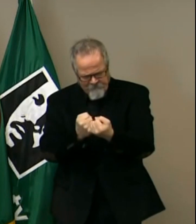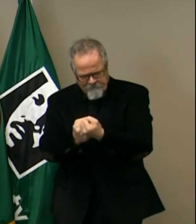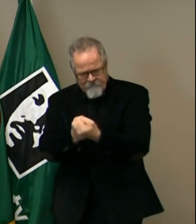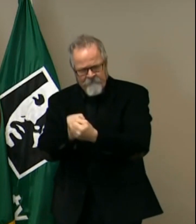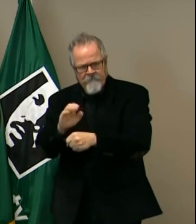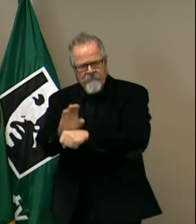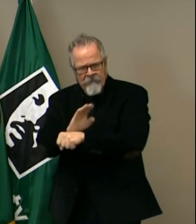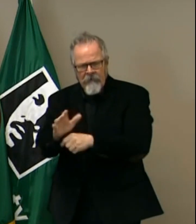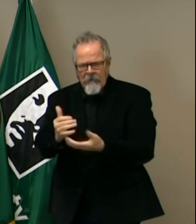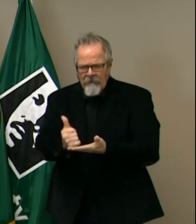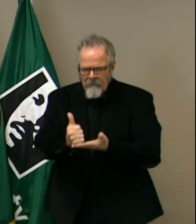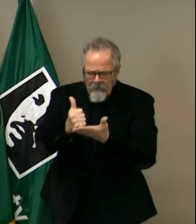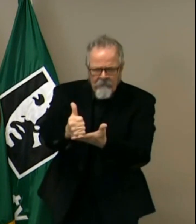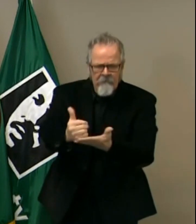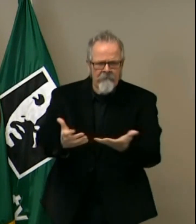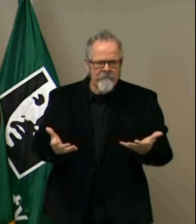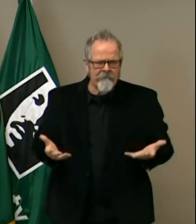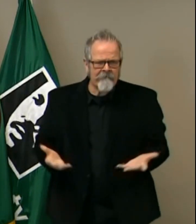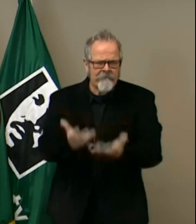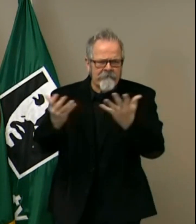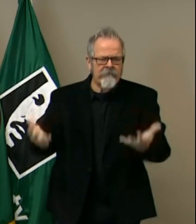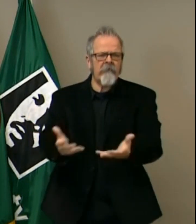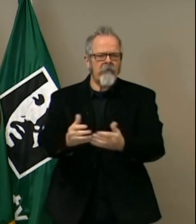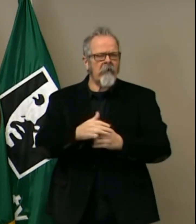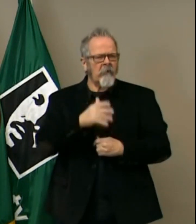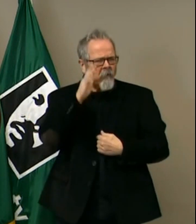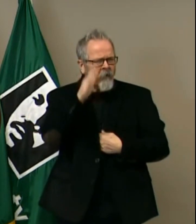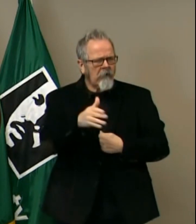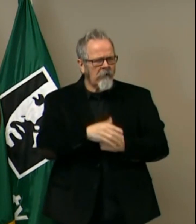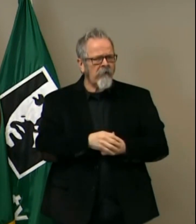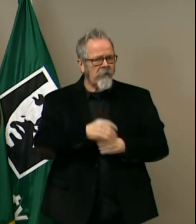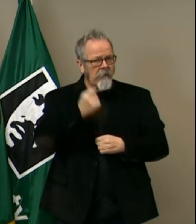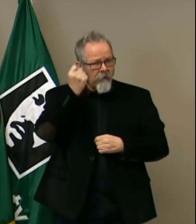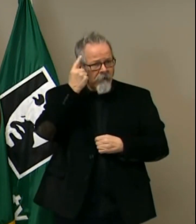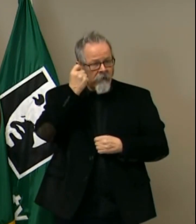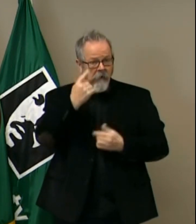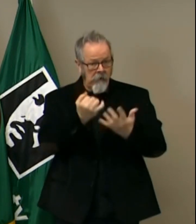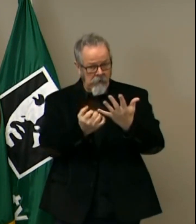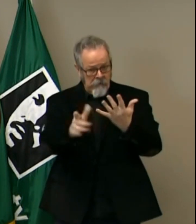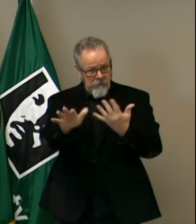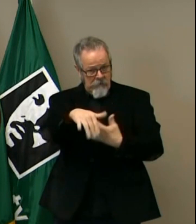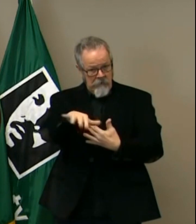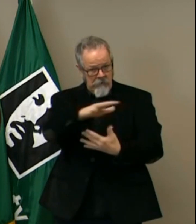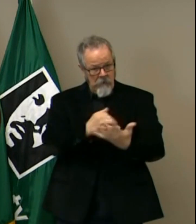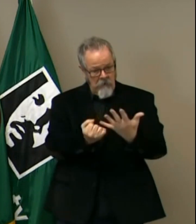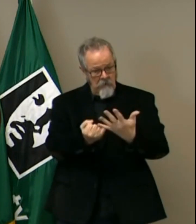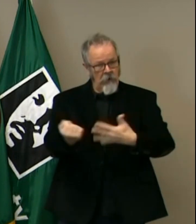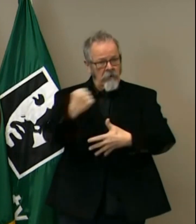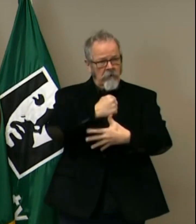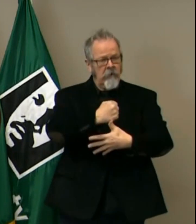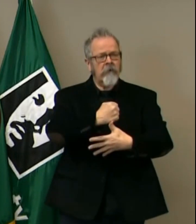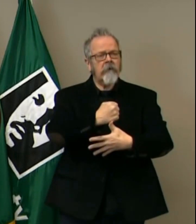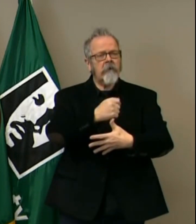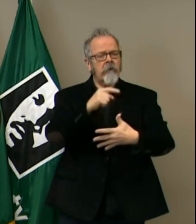loved ones in Washington and I want to reiterate here hours count it's not that